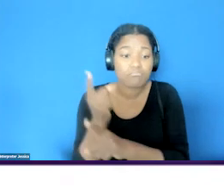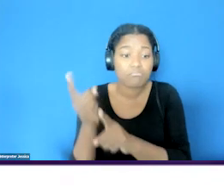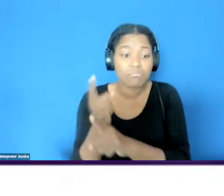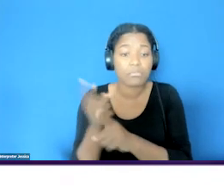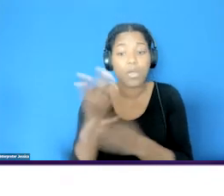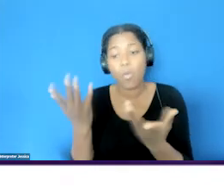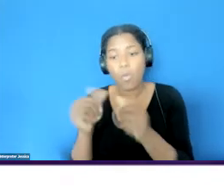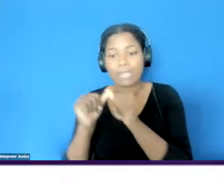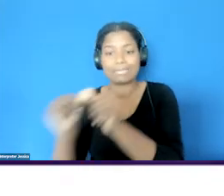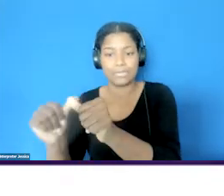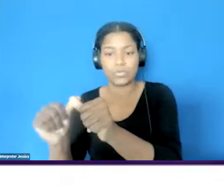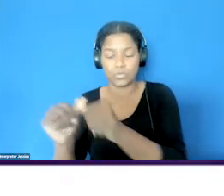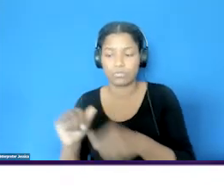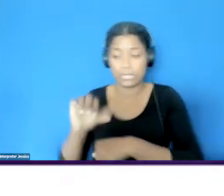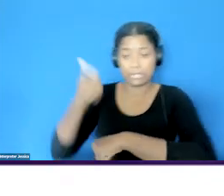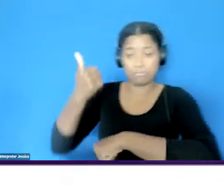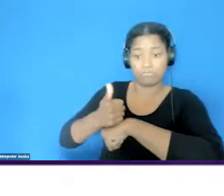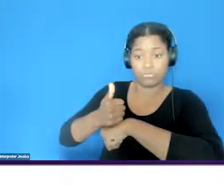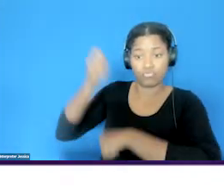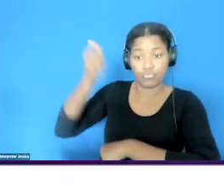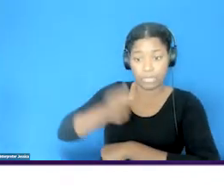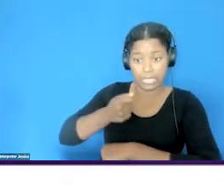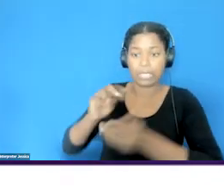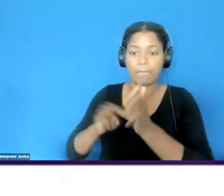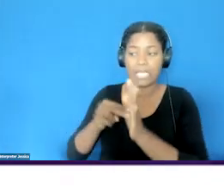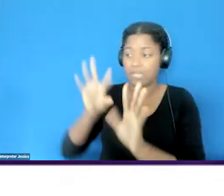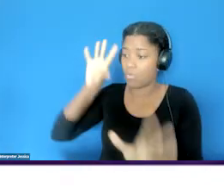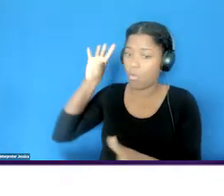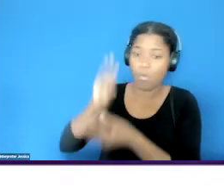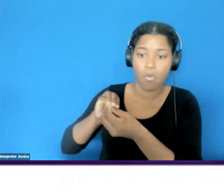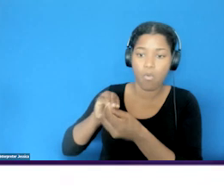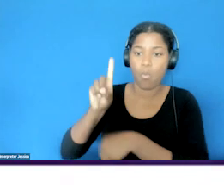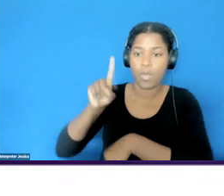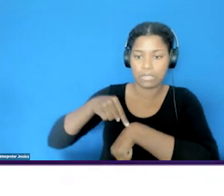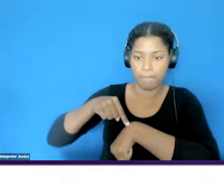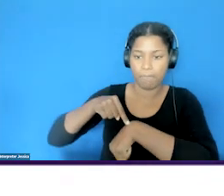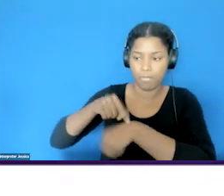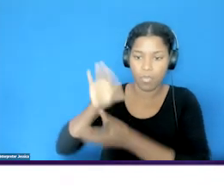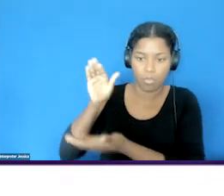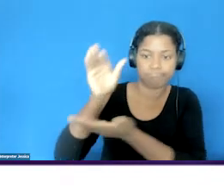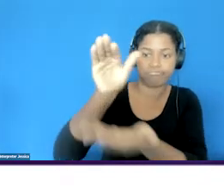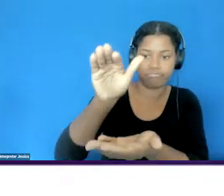A standard grant is one where when the award is made, you'll receive the total budget amount at award.